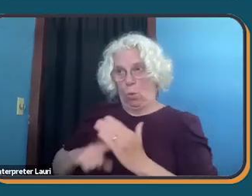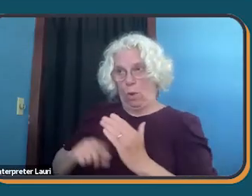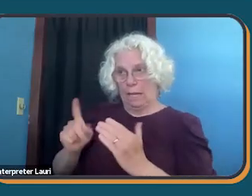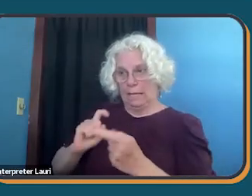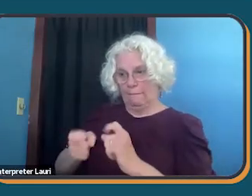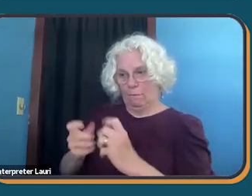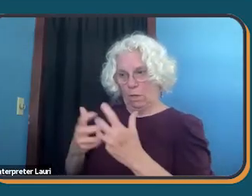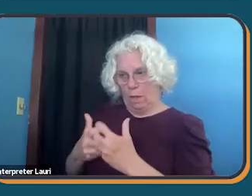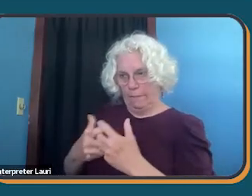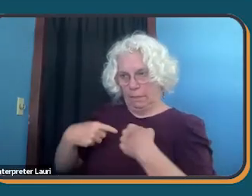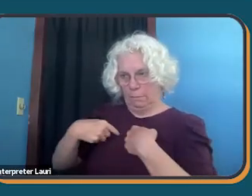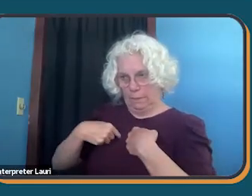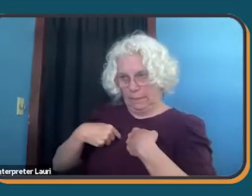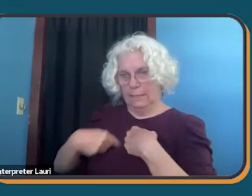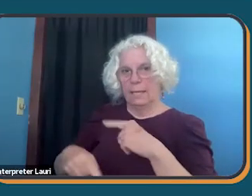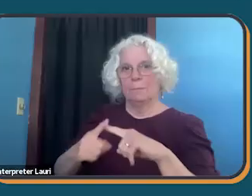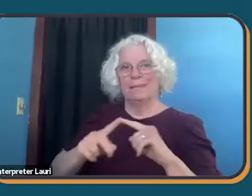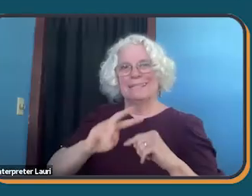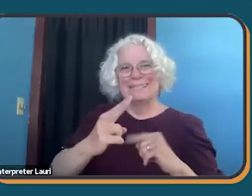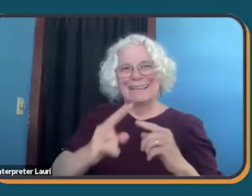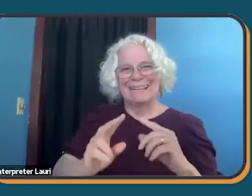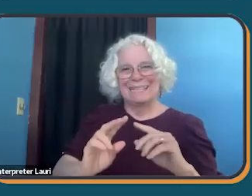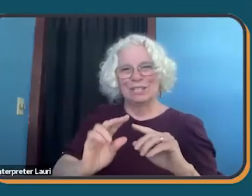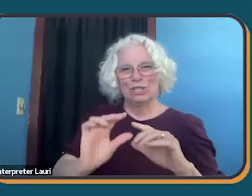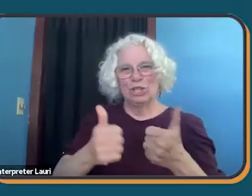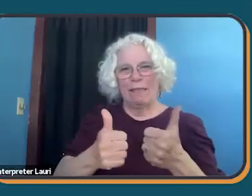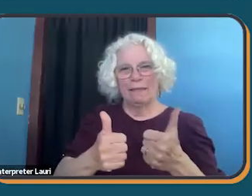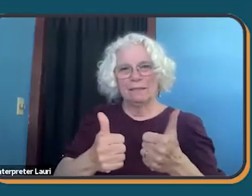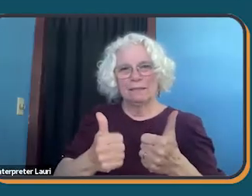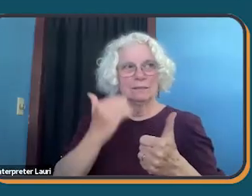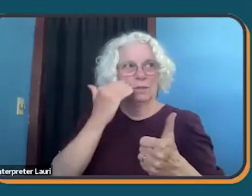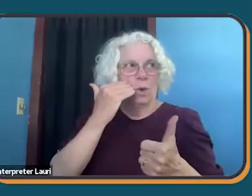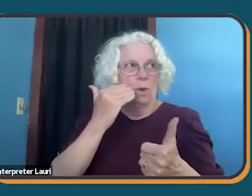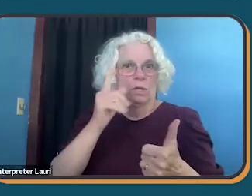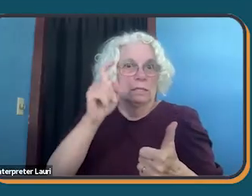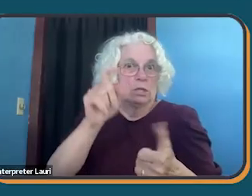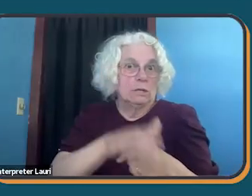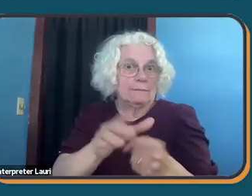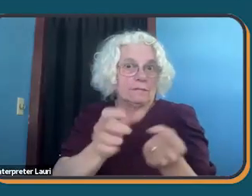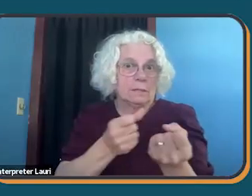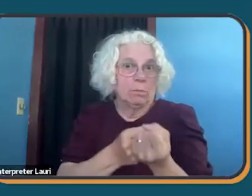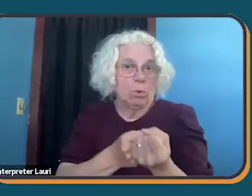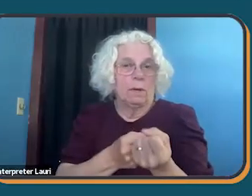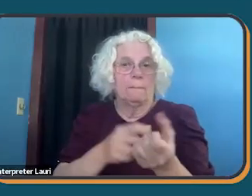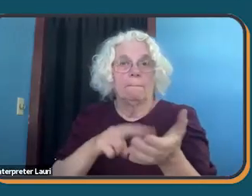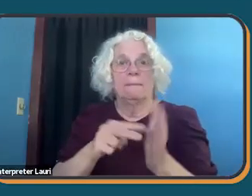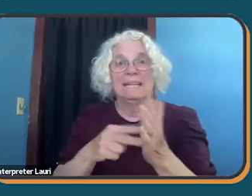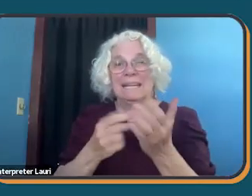is just making sure that you have enough support whether that's a medical advocate or a caregiver